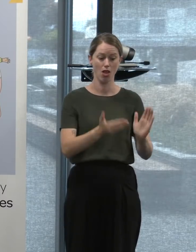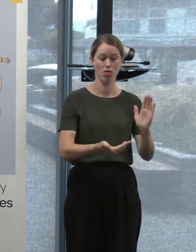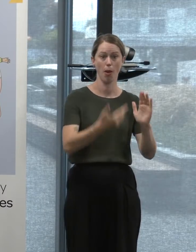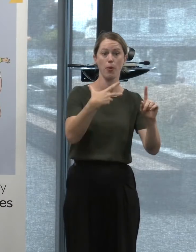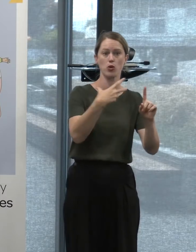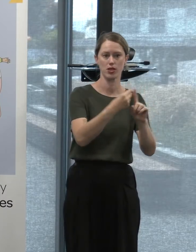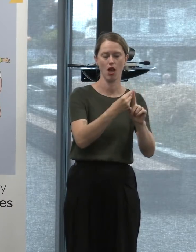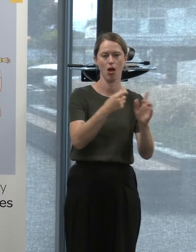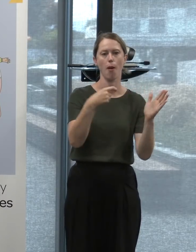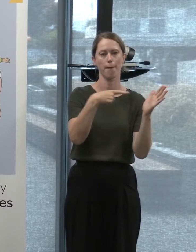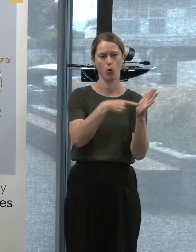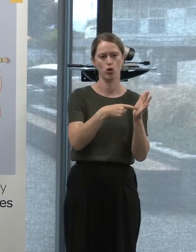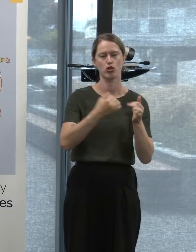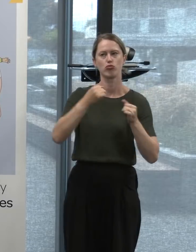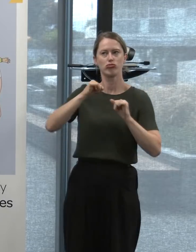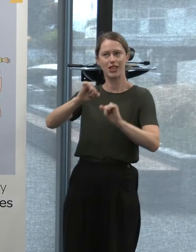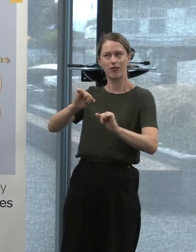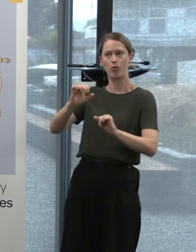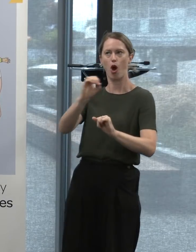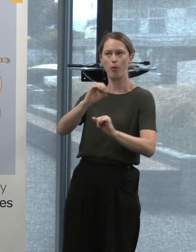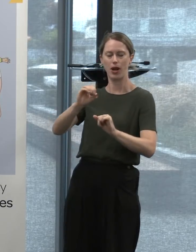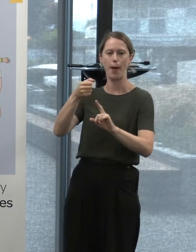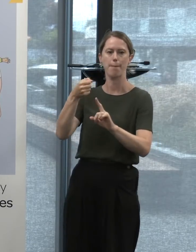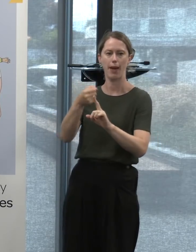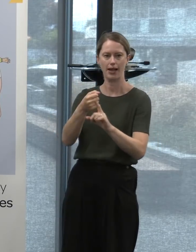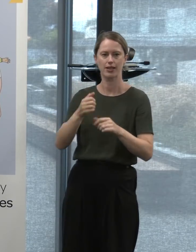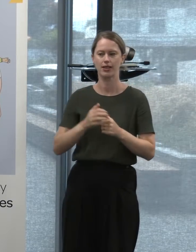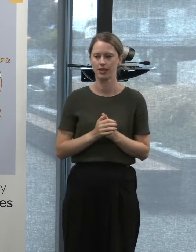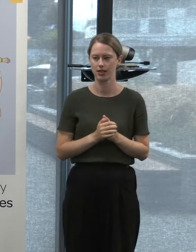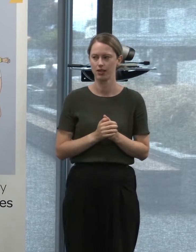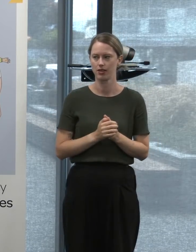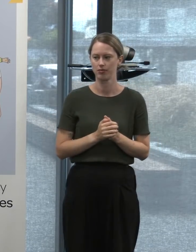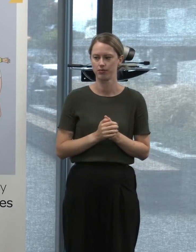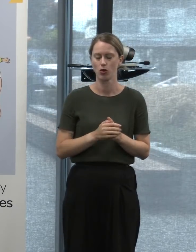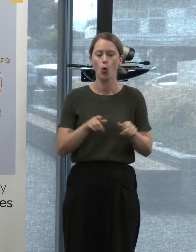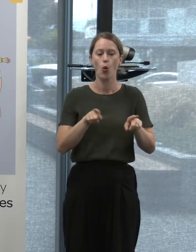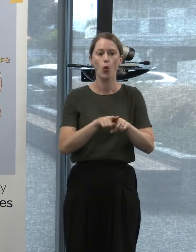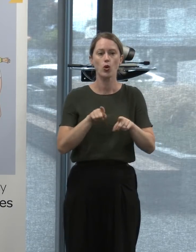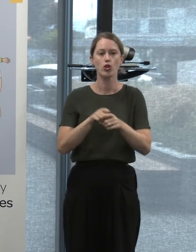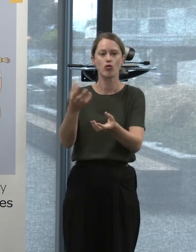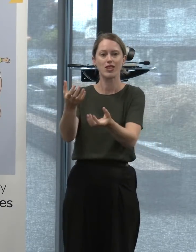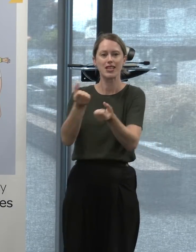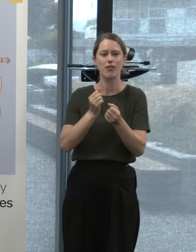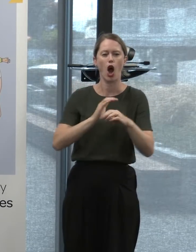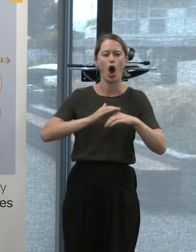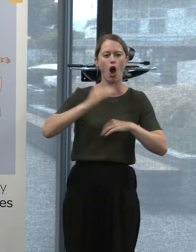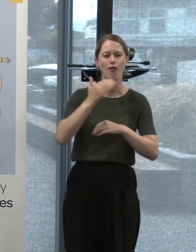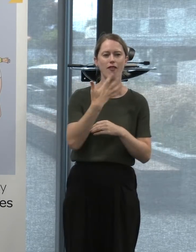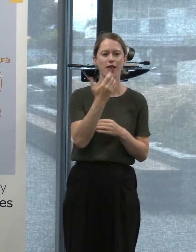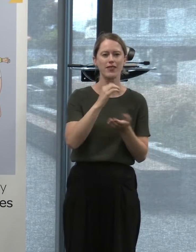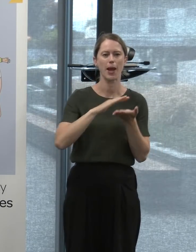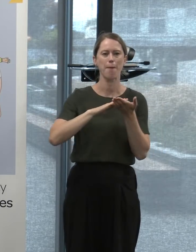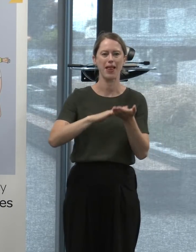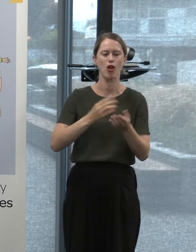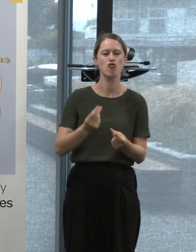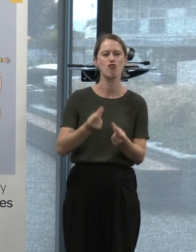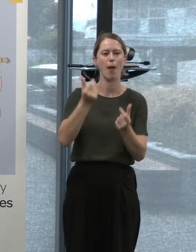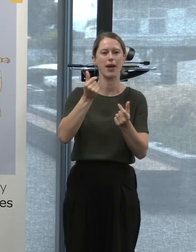they are eligible, much like we did with Super Saturday. More details will be provided by Ministry of Health next wee.